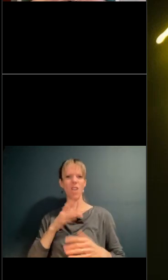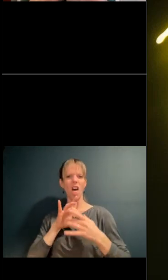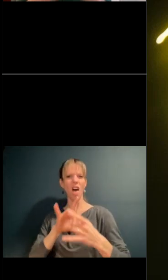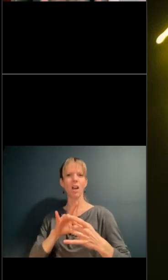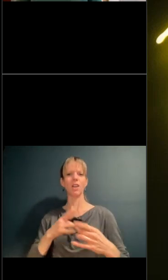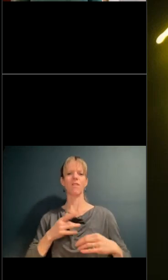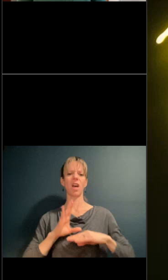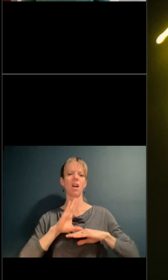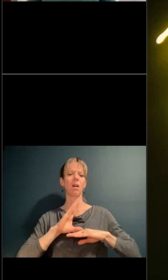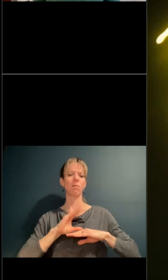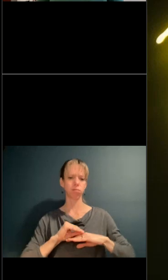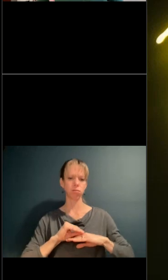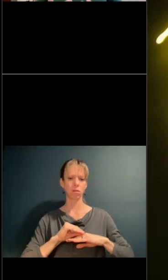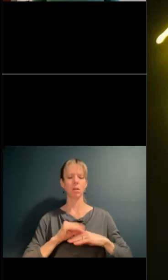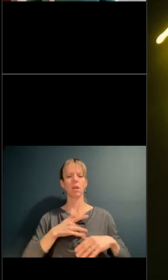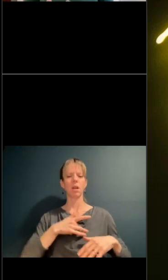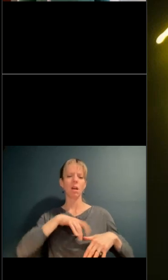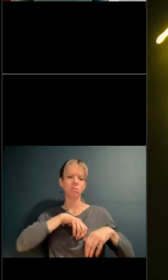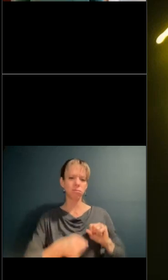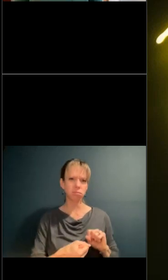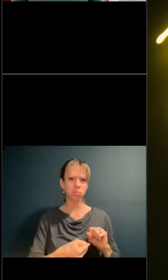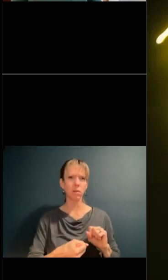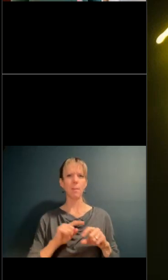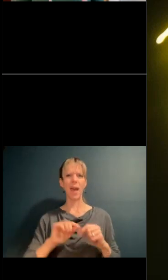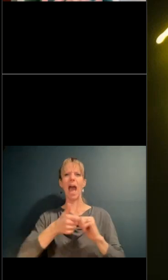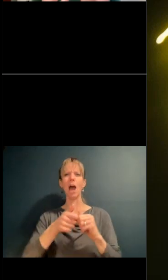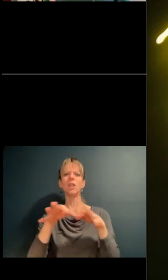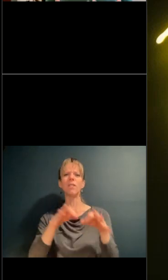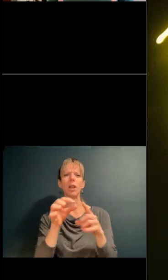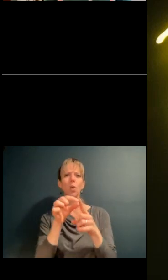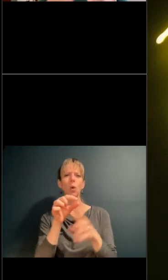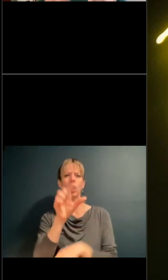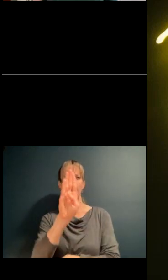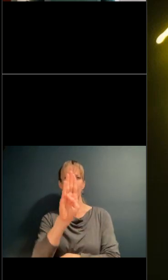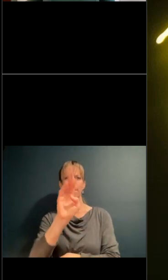But defining belonging, that is a lot harder. And I think we have to be able to define